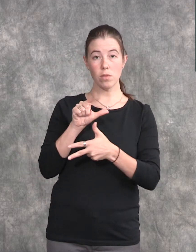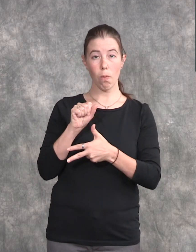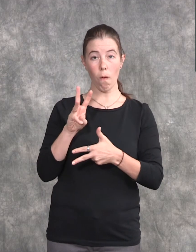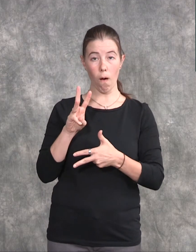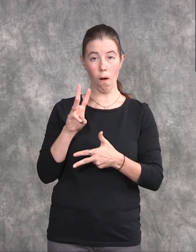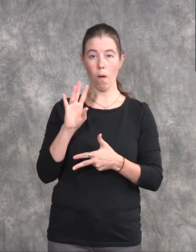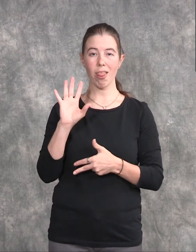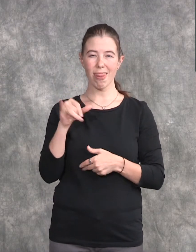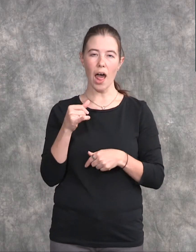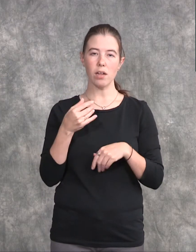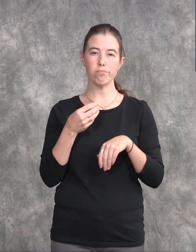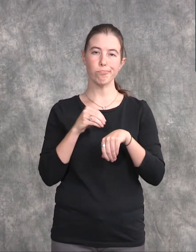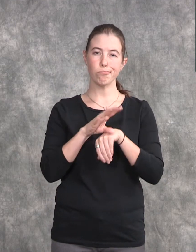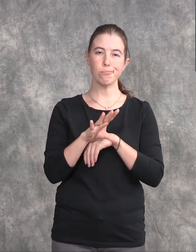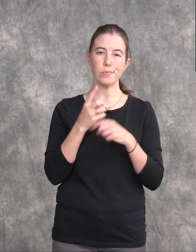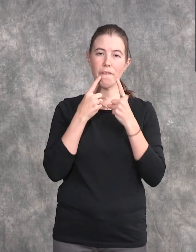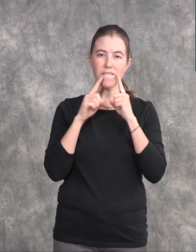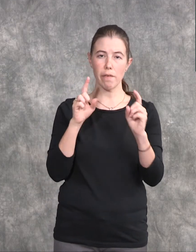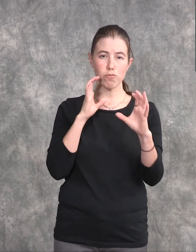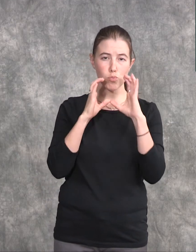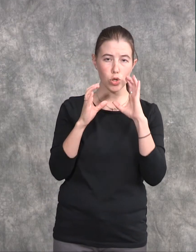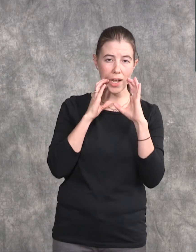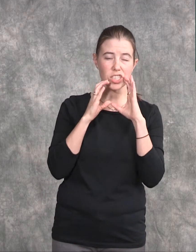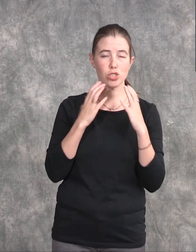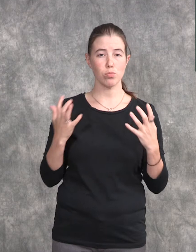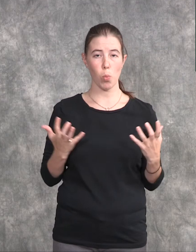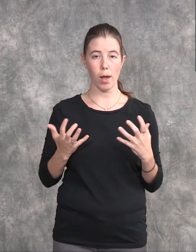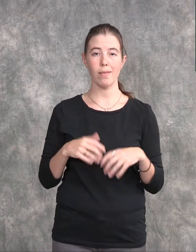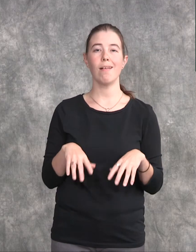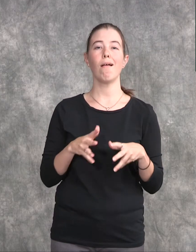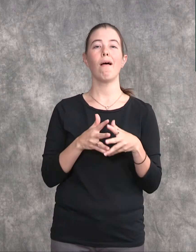The first law that addresses effective communication